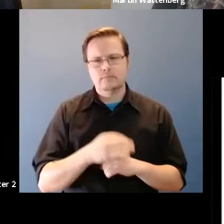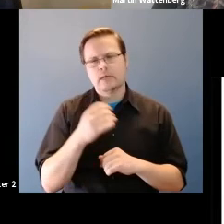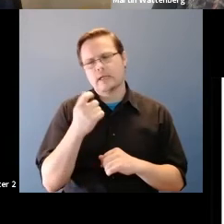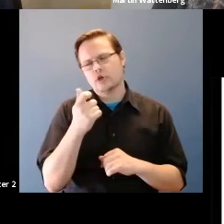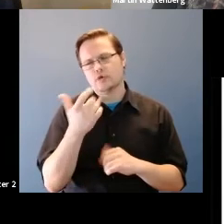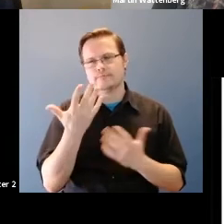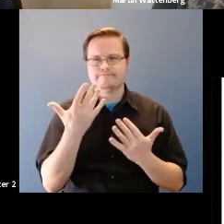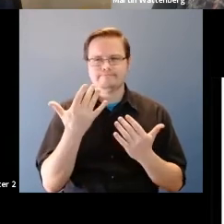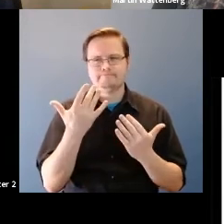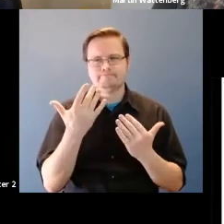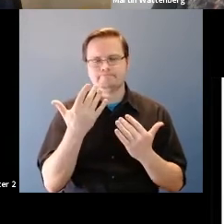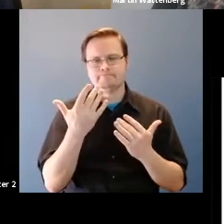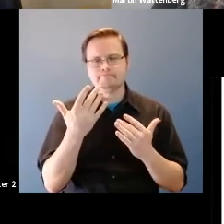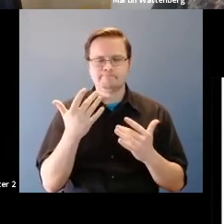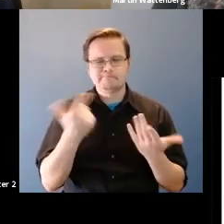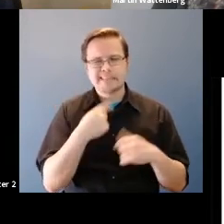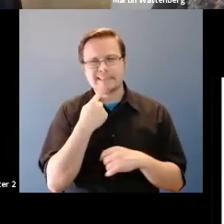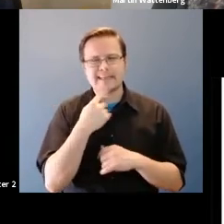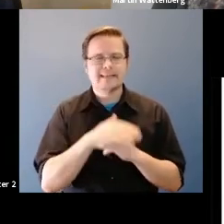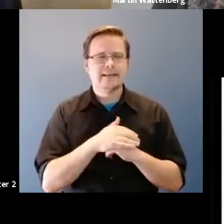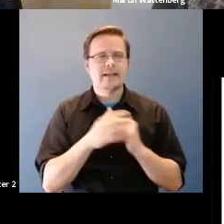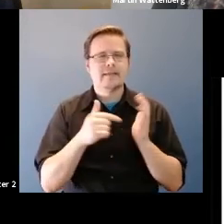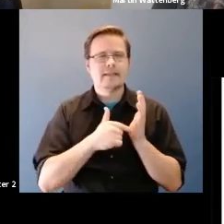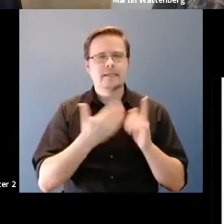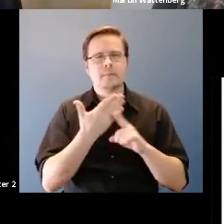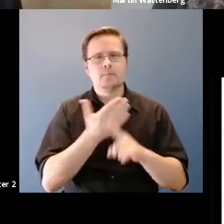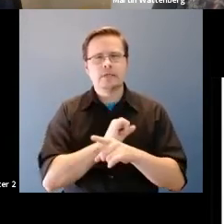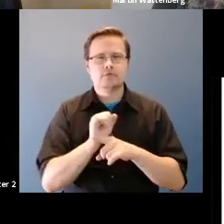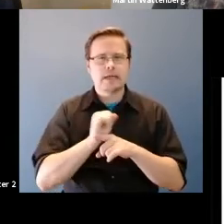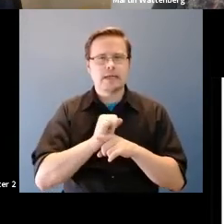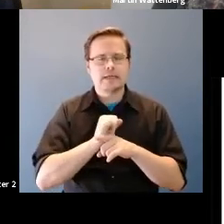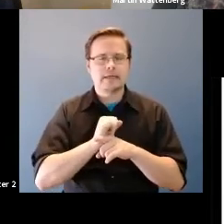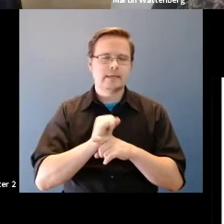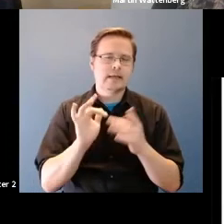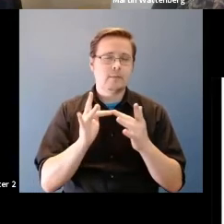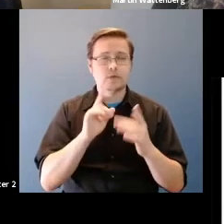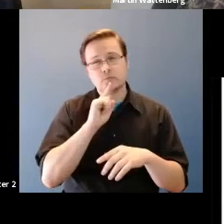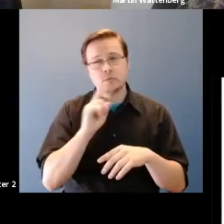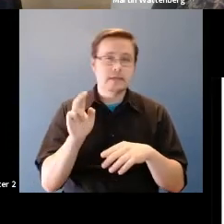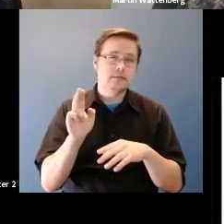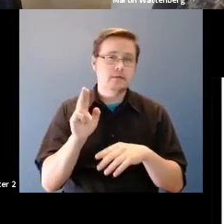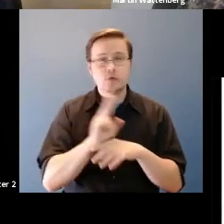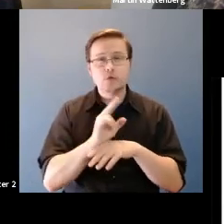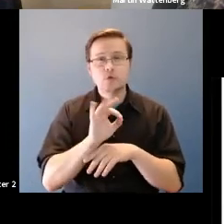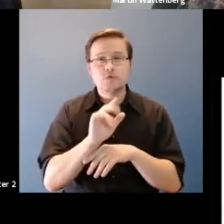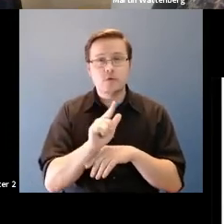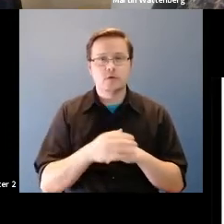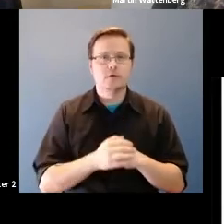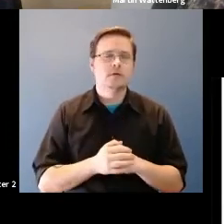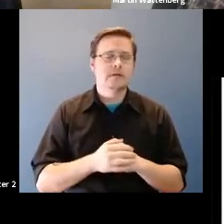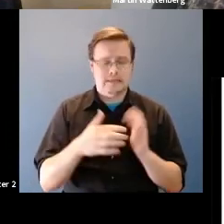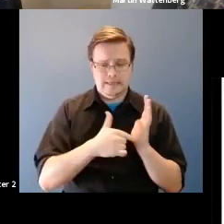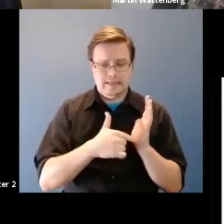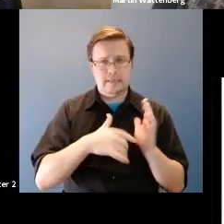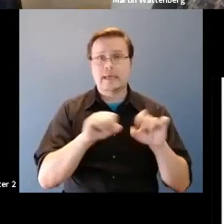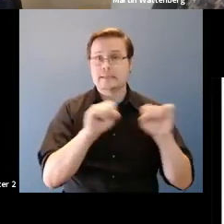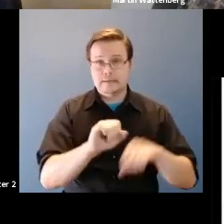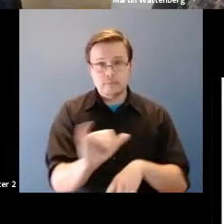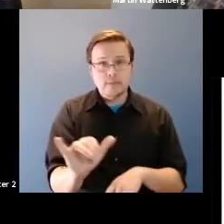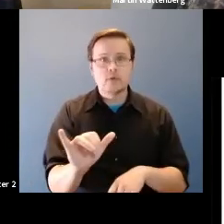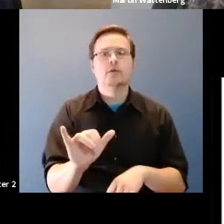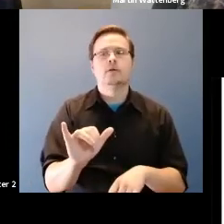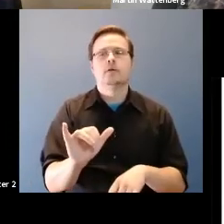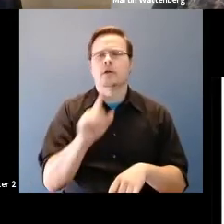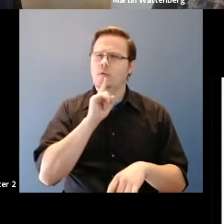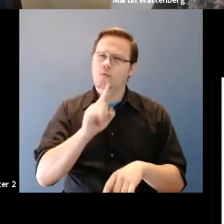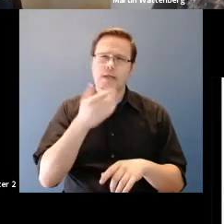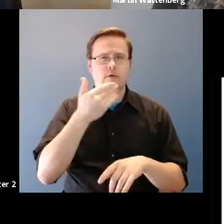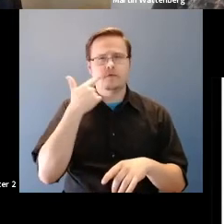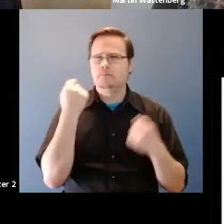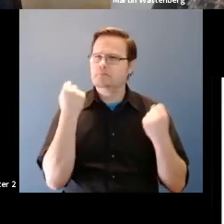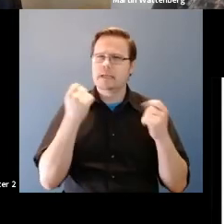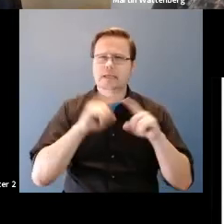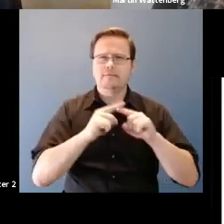Martin Wattenberg: I said that this pre trained network is pretty useful on it and systems like it have actually turned out to be very useful for many different tasks and it's interesting to explore that a little bit.